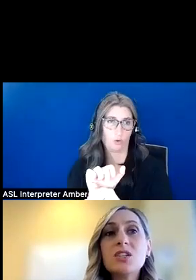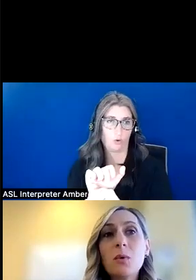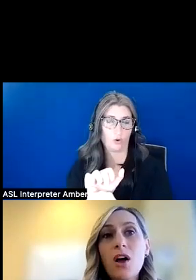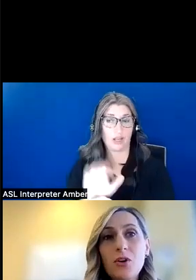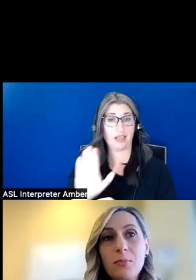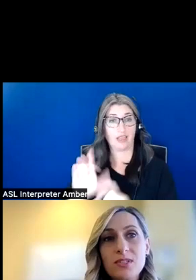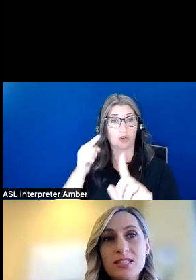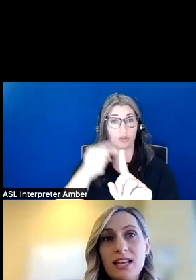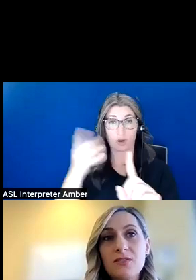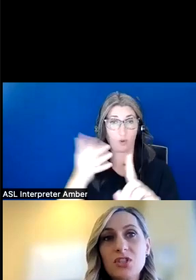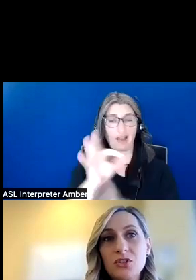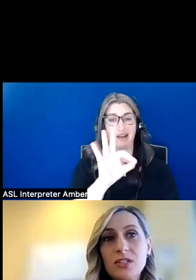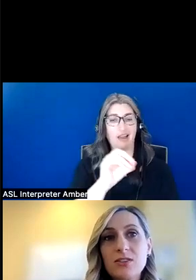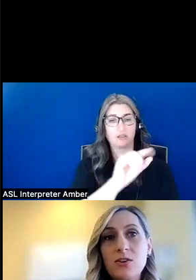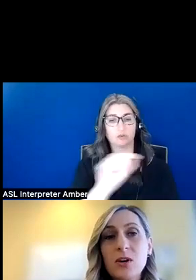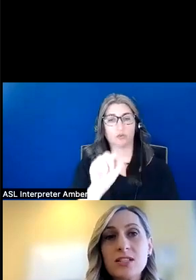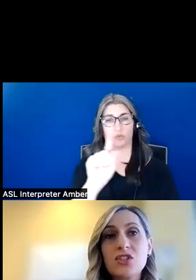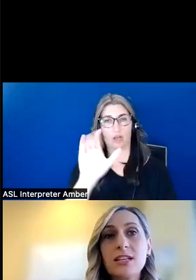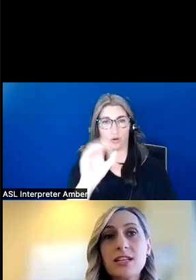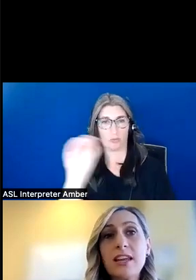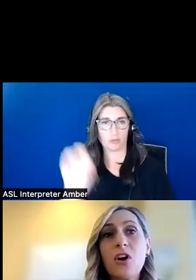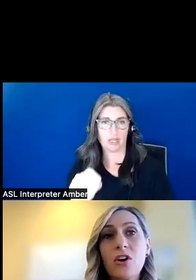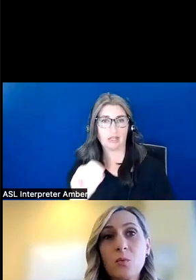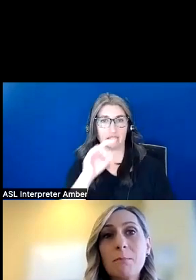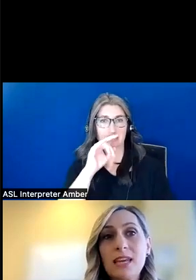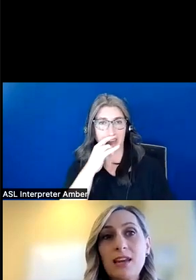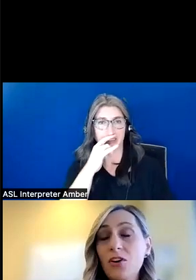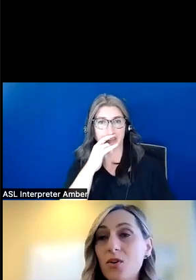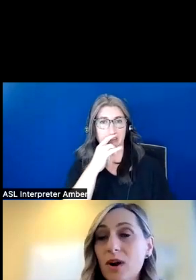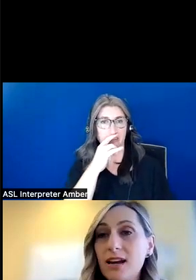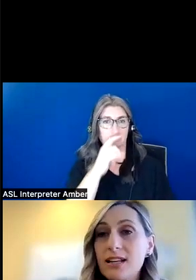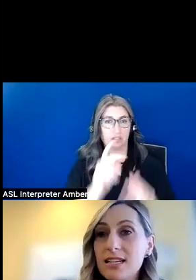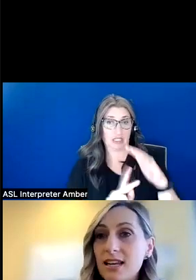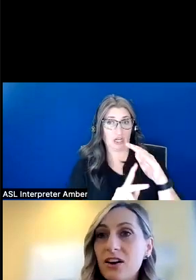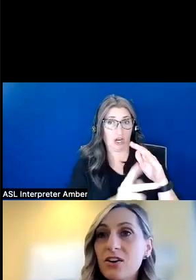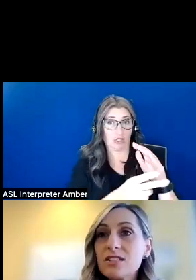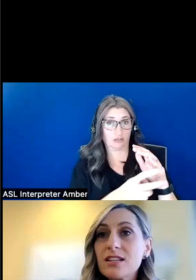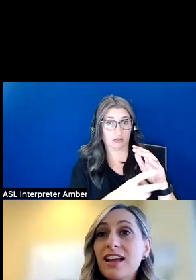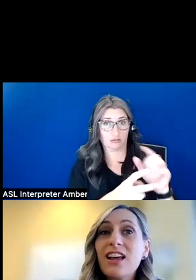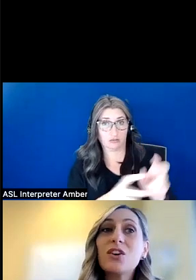to 100 percent of children's transitioning into kindergarten will meet kindergarten readiness indicators.